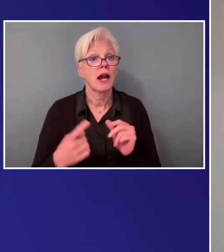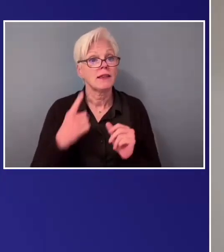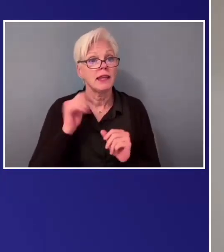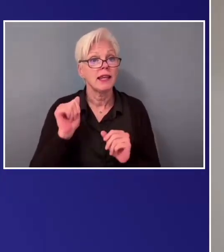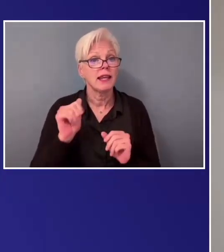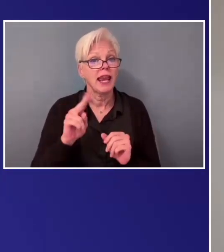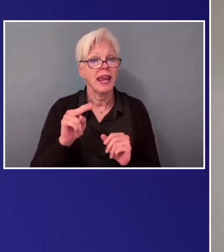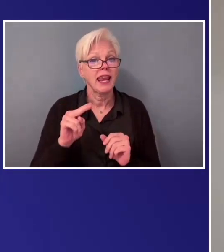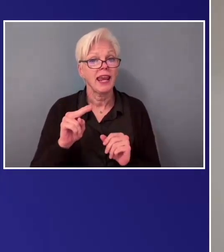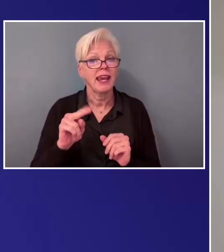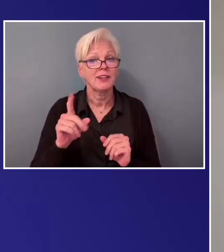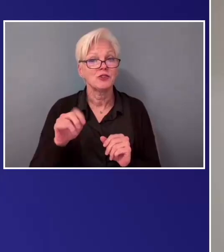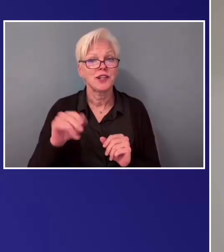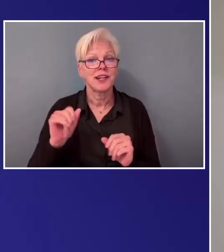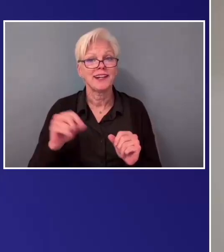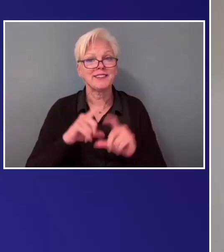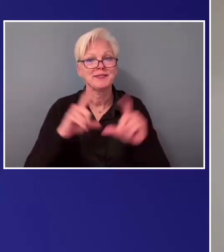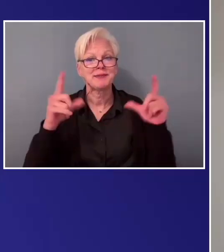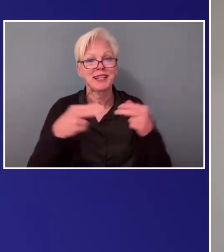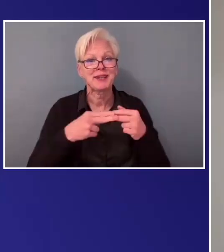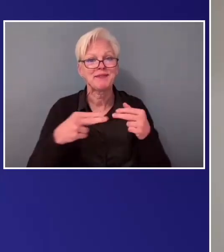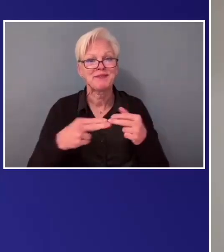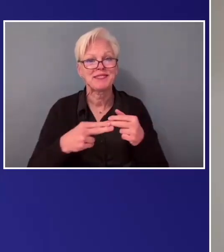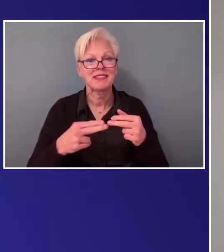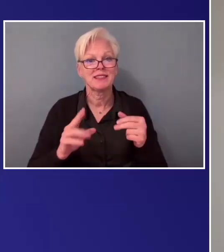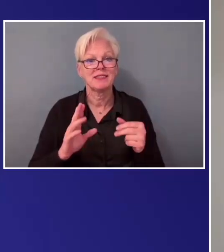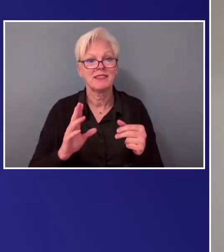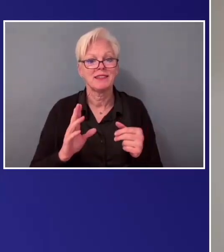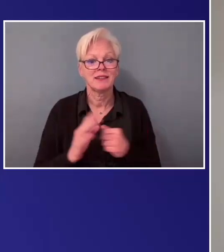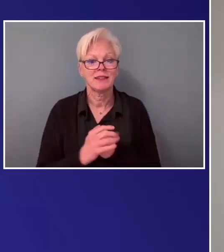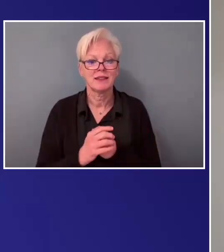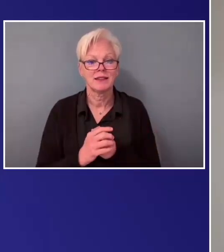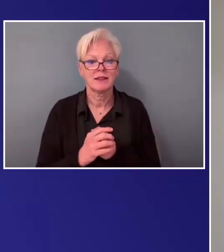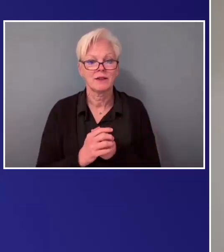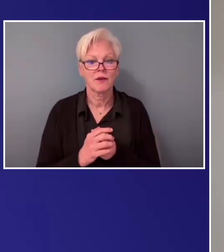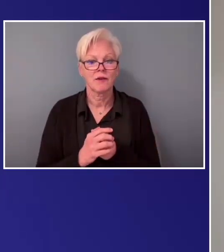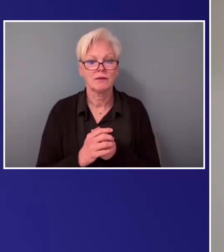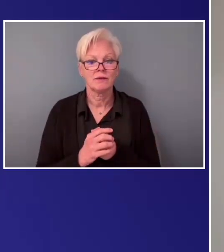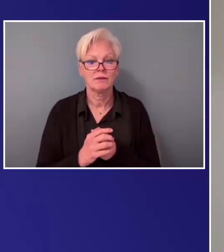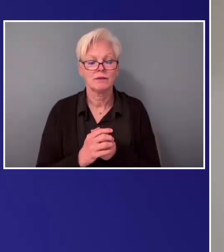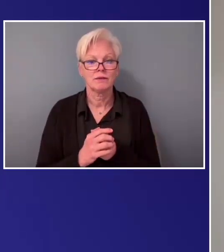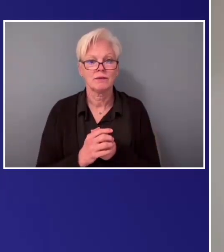up. I believe it's PowerPoint eight.